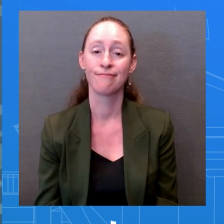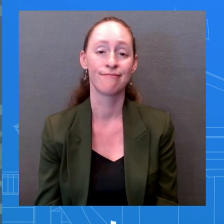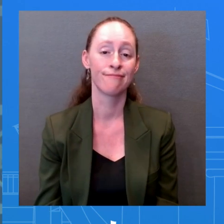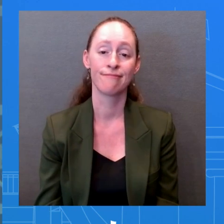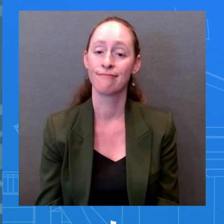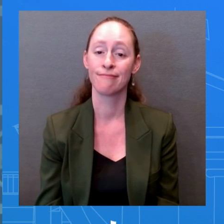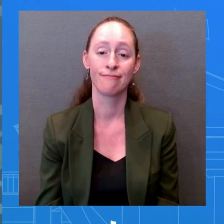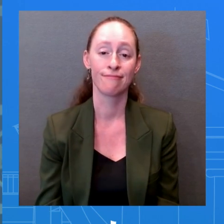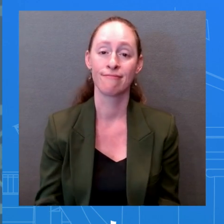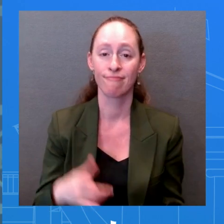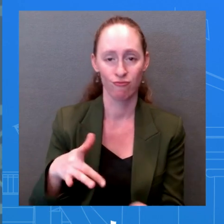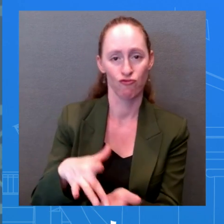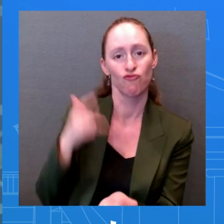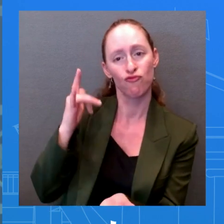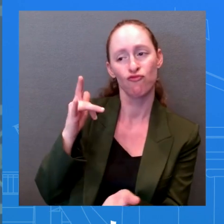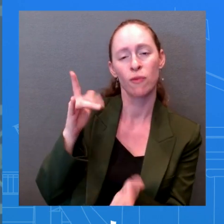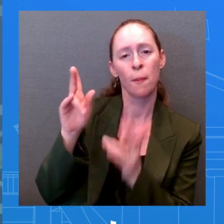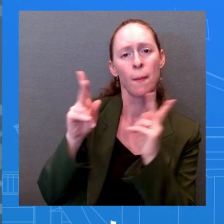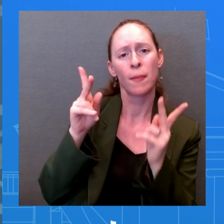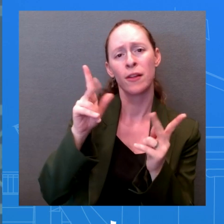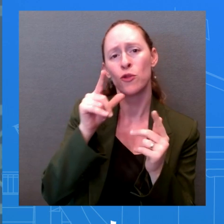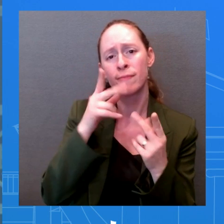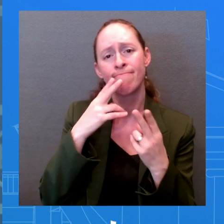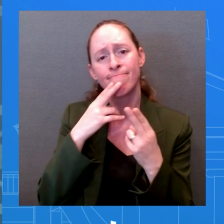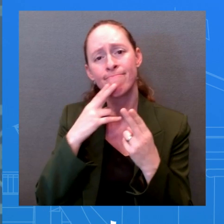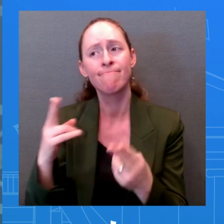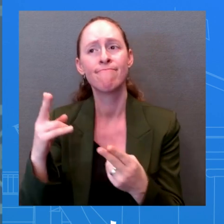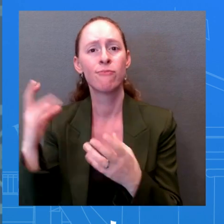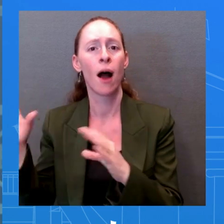That's not how we're going to get this done. If they want to help us,